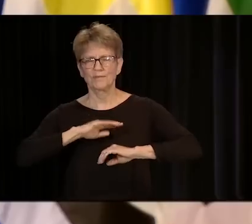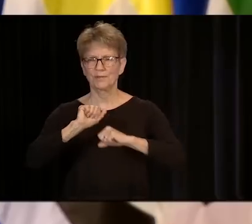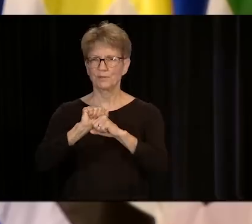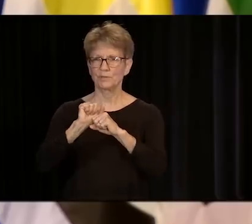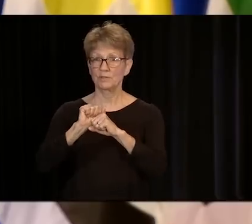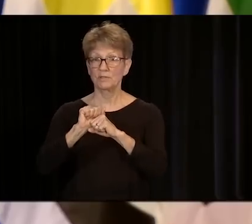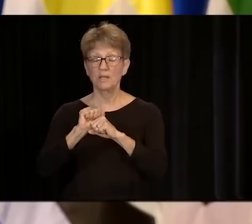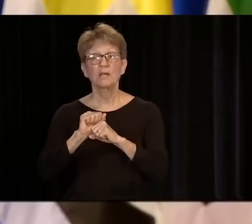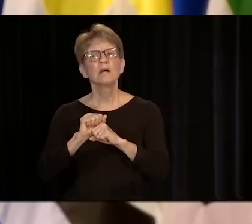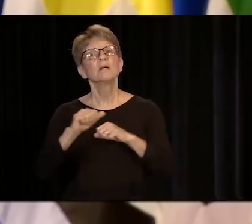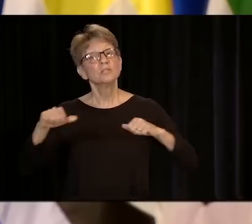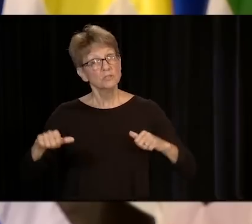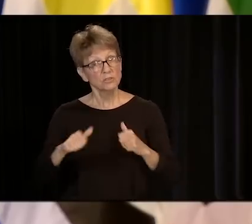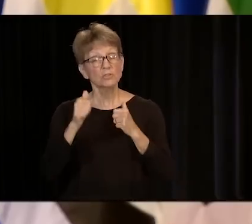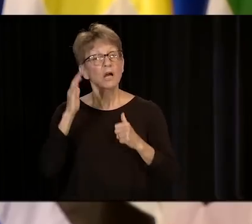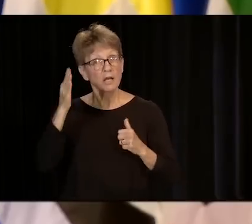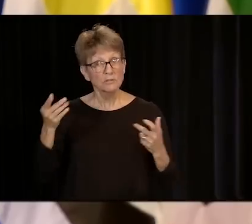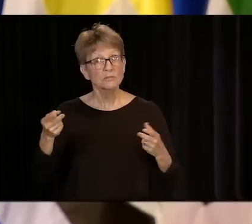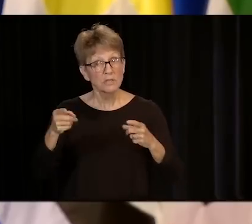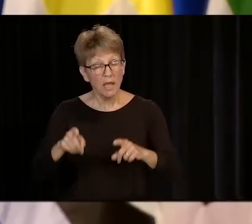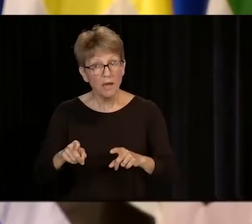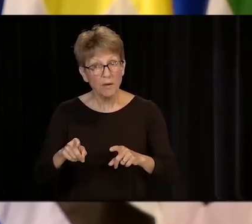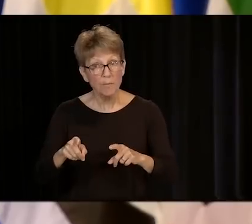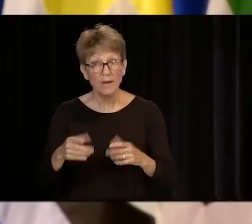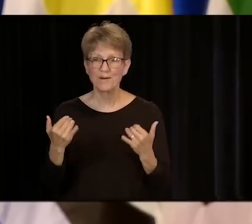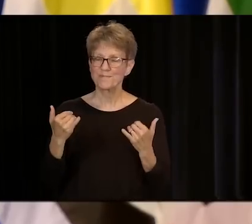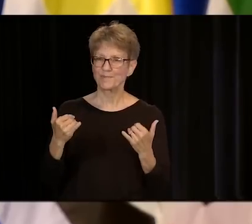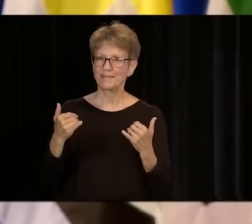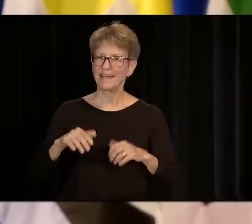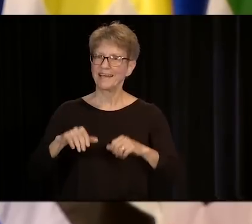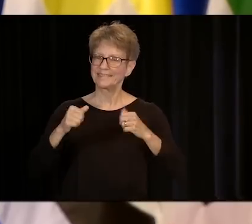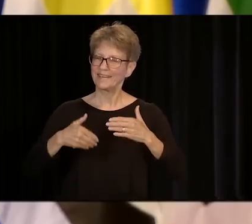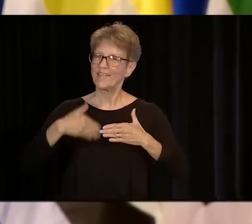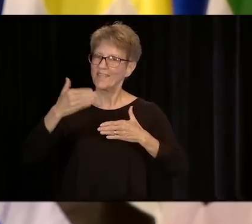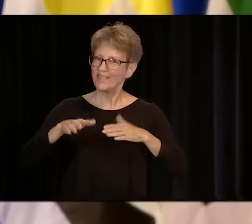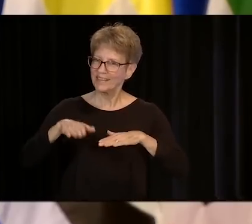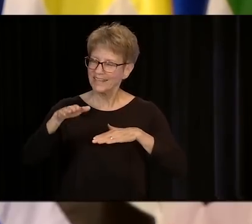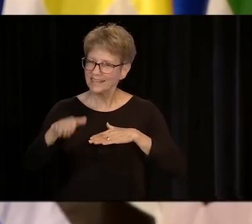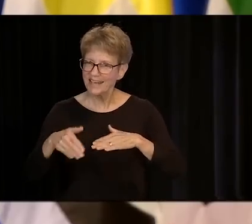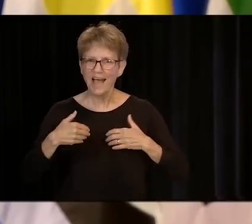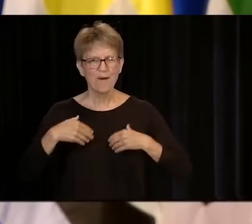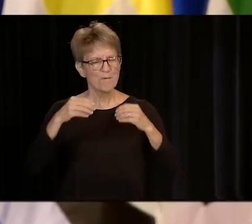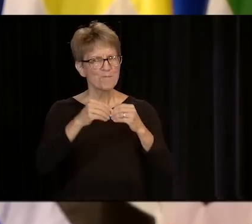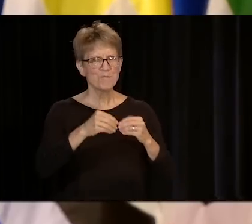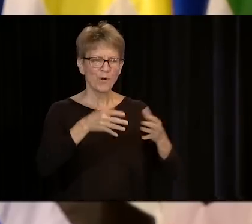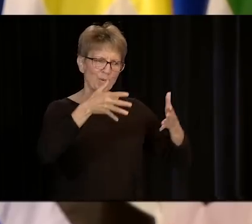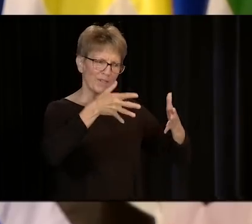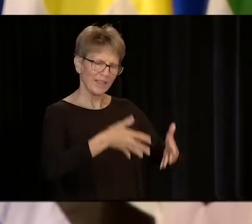YOU HAVE NOW TAKEN THE NEXT STEP TO HAVING MORE MONEY LEFT OVER AT THE END OF THE MONTH INSTEAD